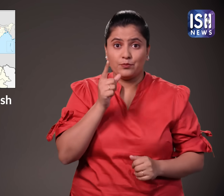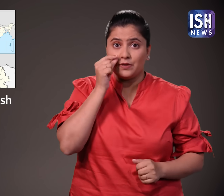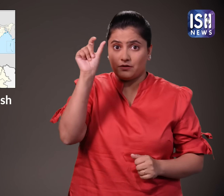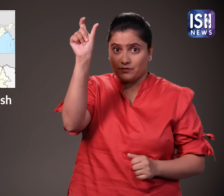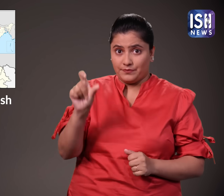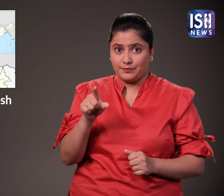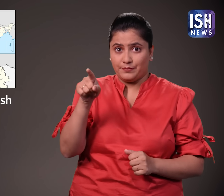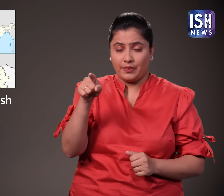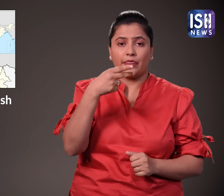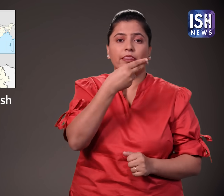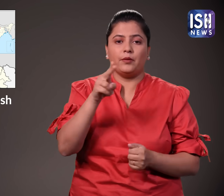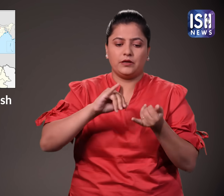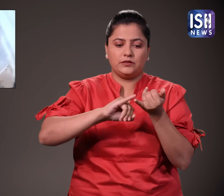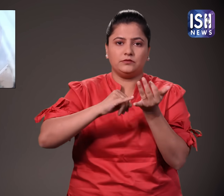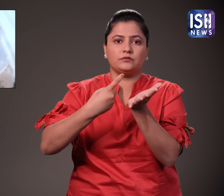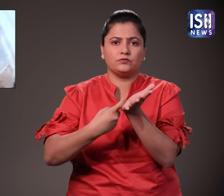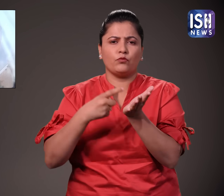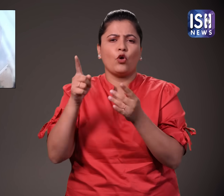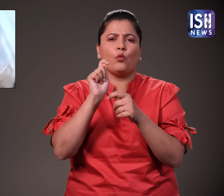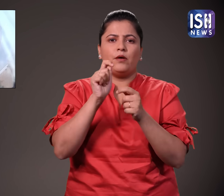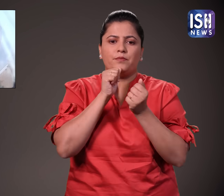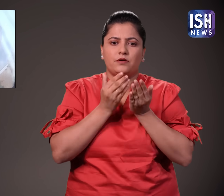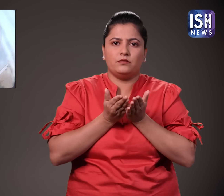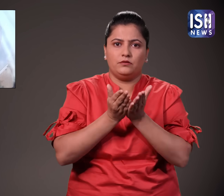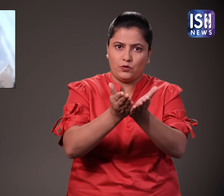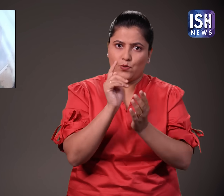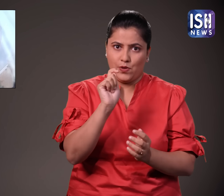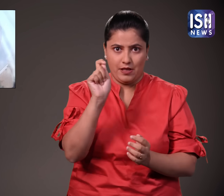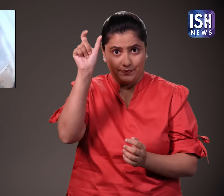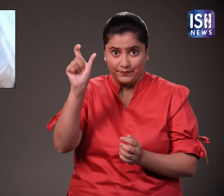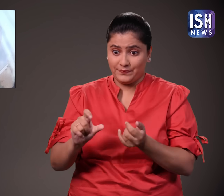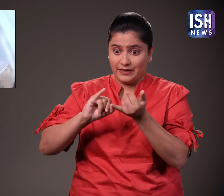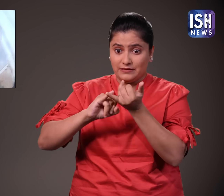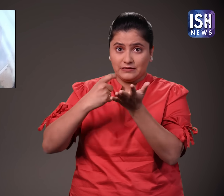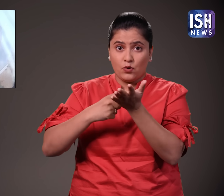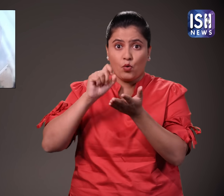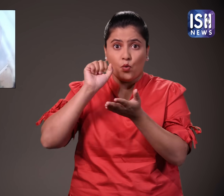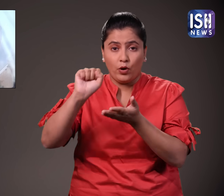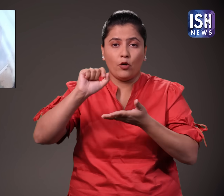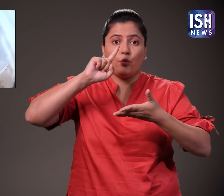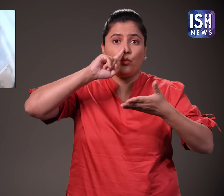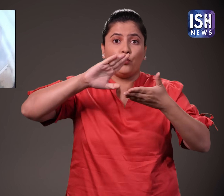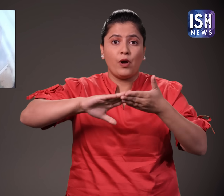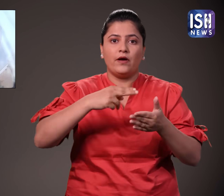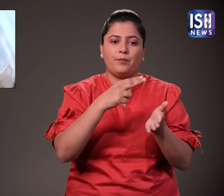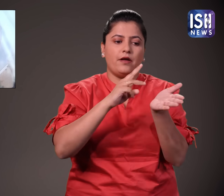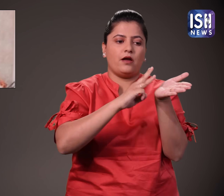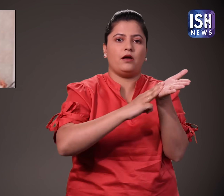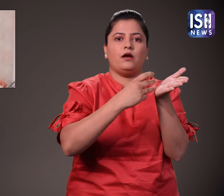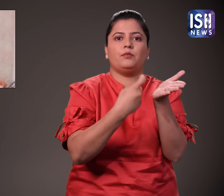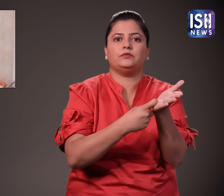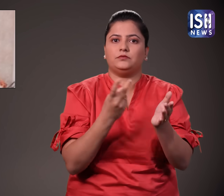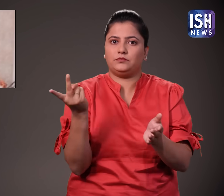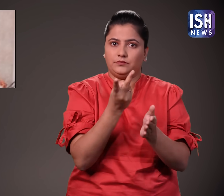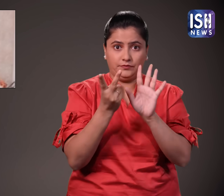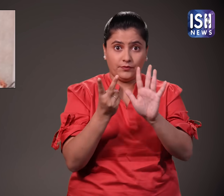Saurabh Rajput was a merchant navy officer and his wife is Muskan Rastogi.